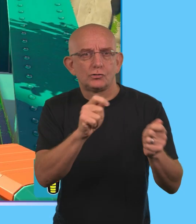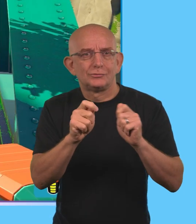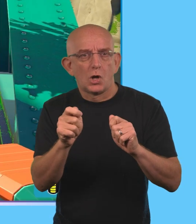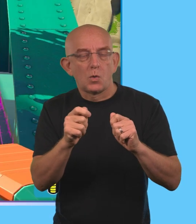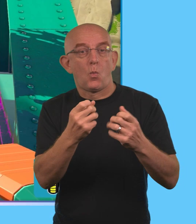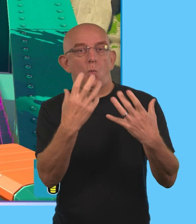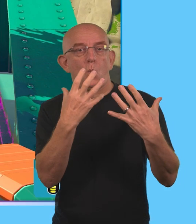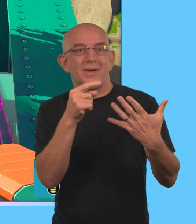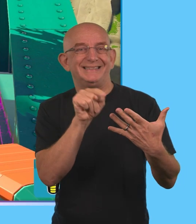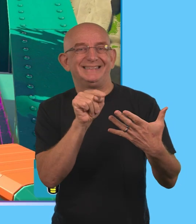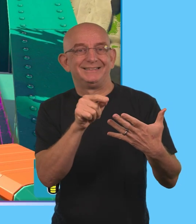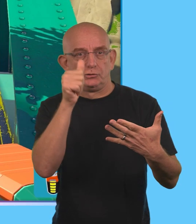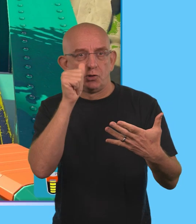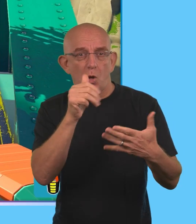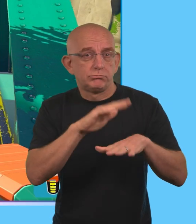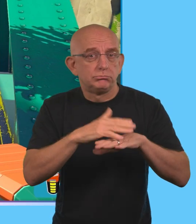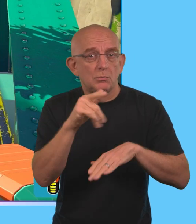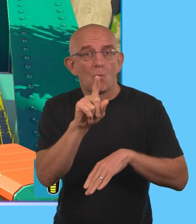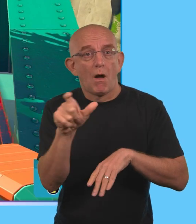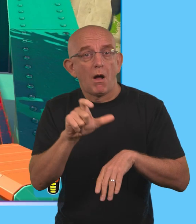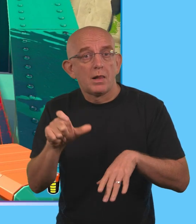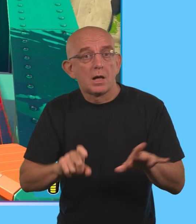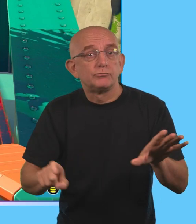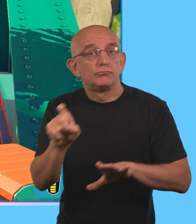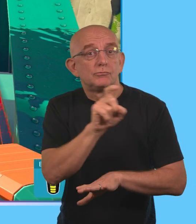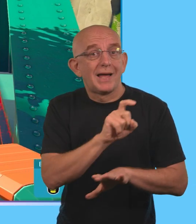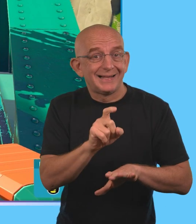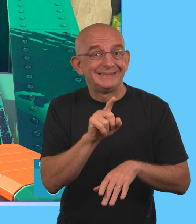the highlight color so it will stand out no matter what color you're painting with.